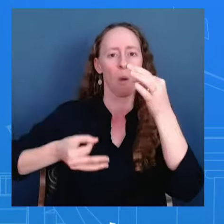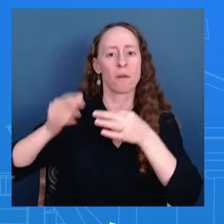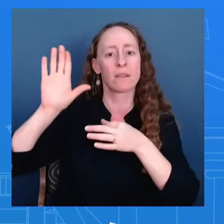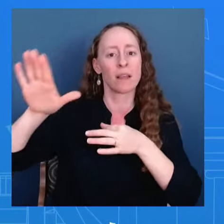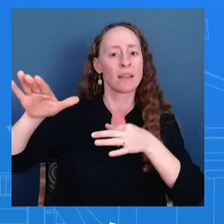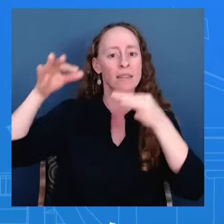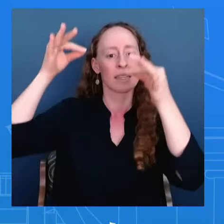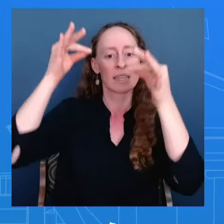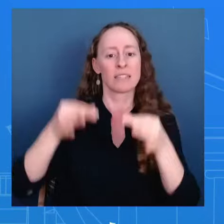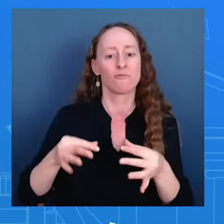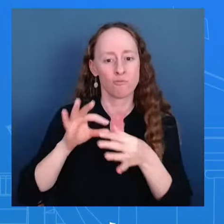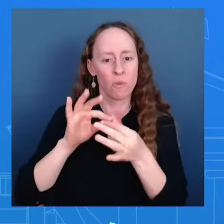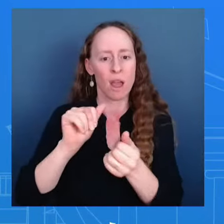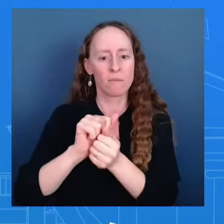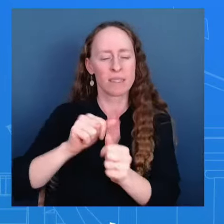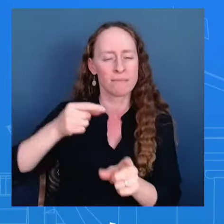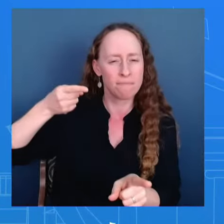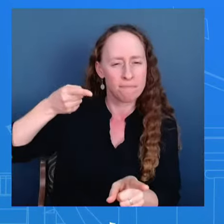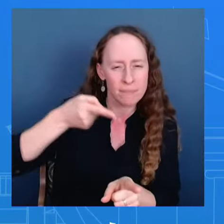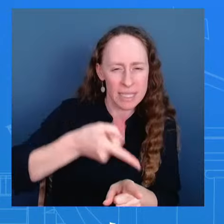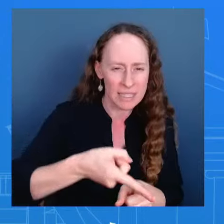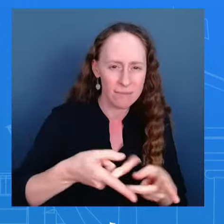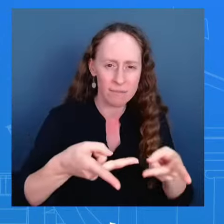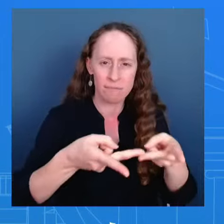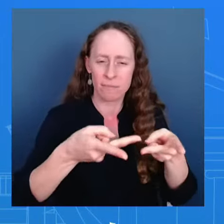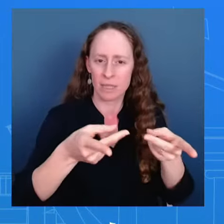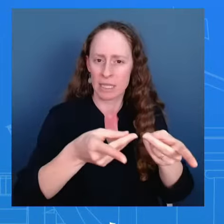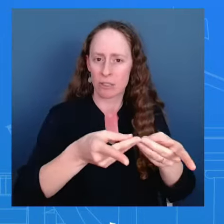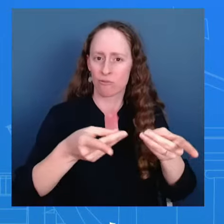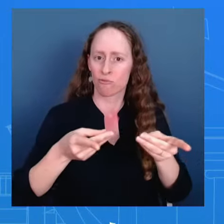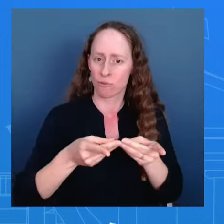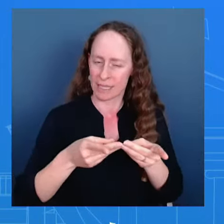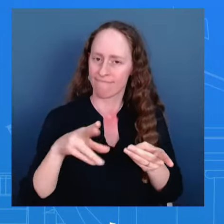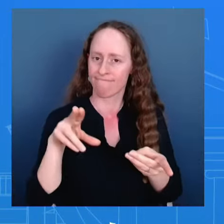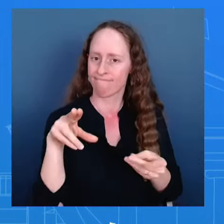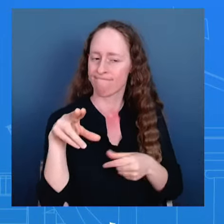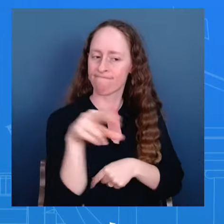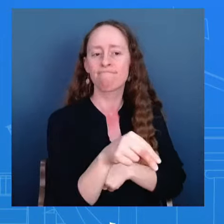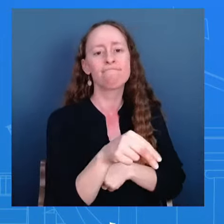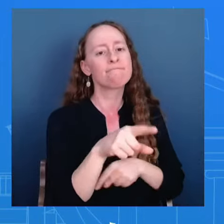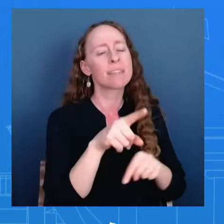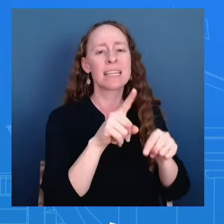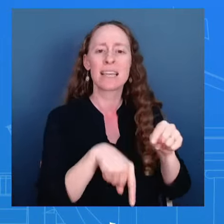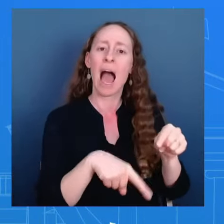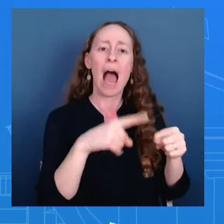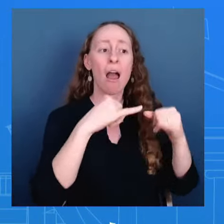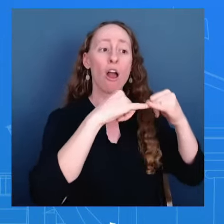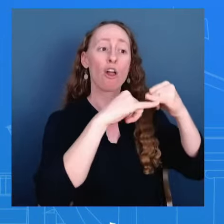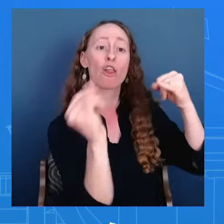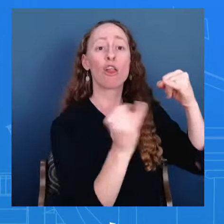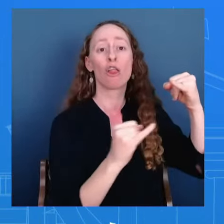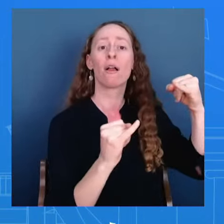can make it harder to prove claims of racial gerrymandering, will have long-lasting implications for black voters.